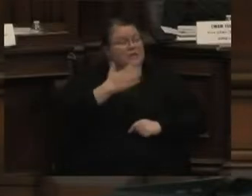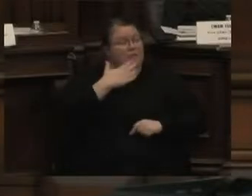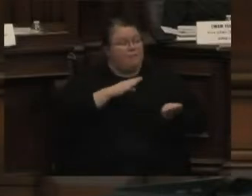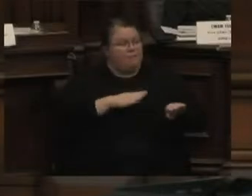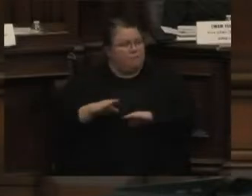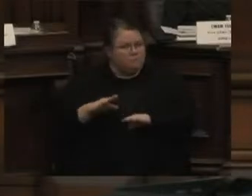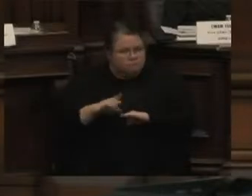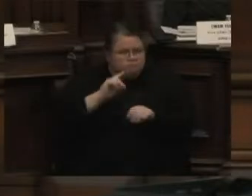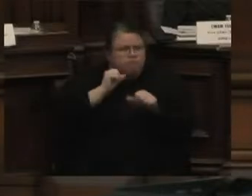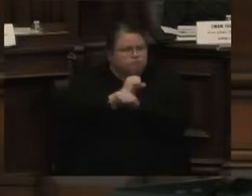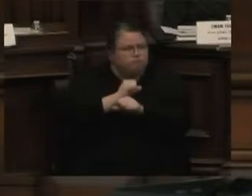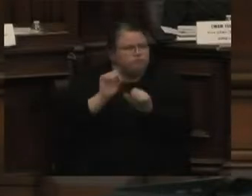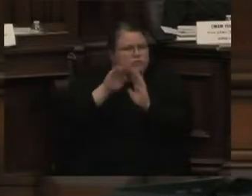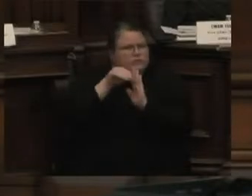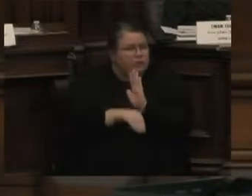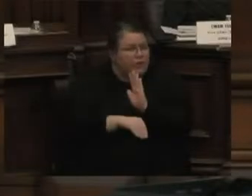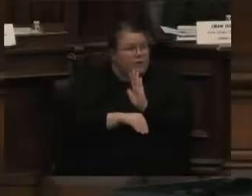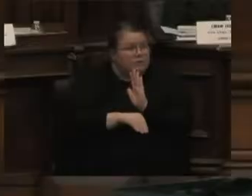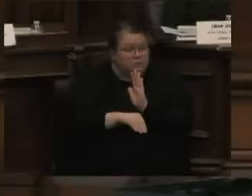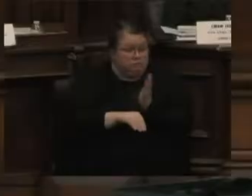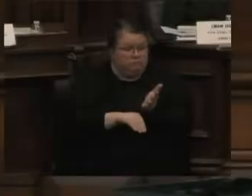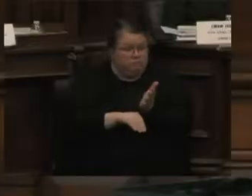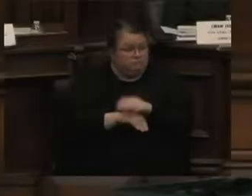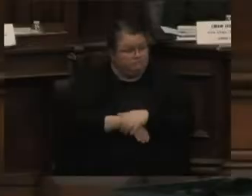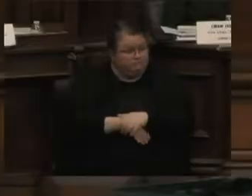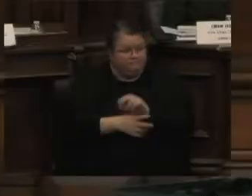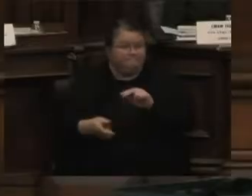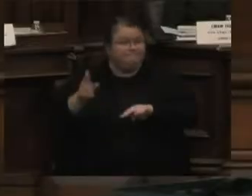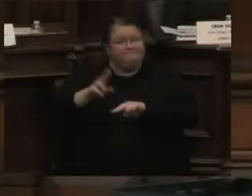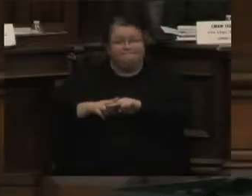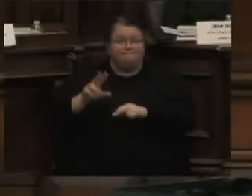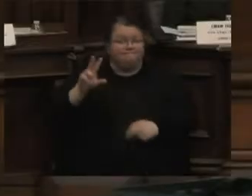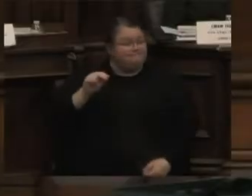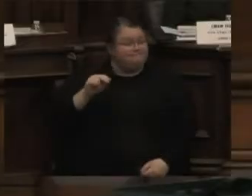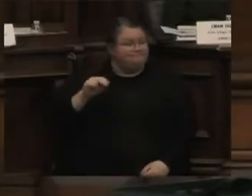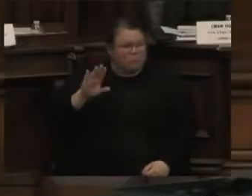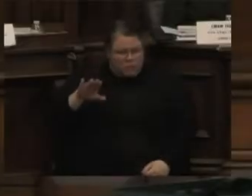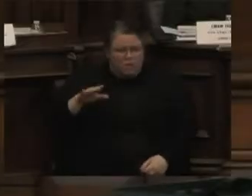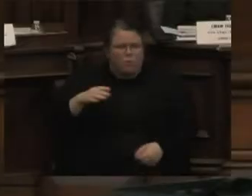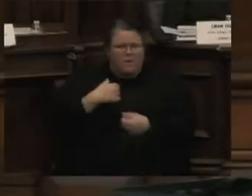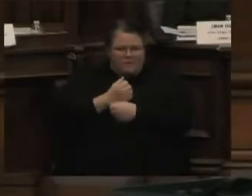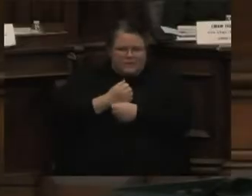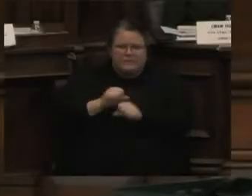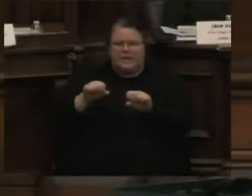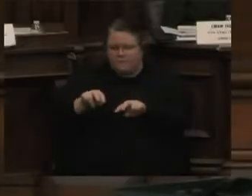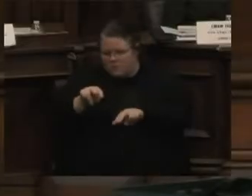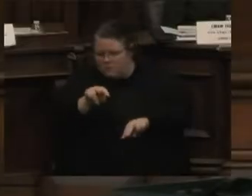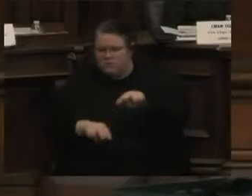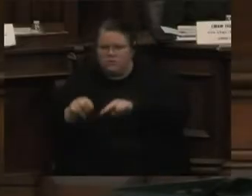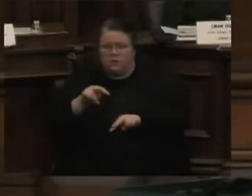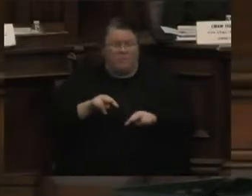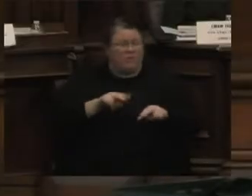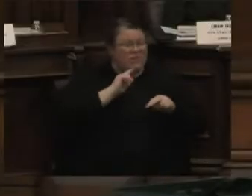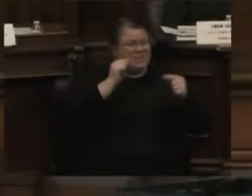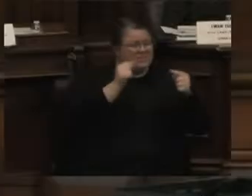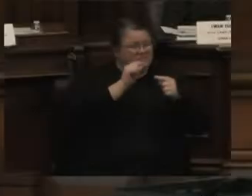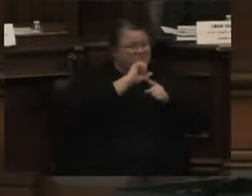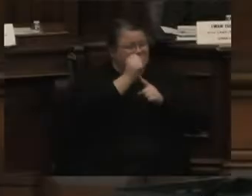incidents of police misconduct actually decreased. They don't